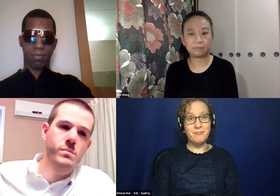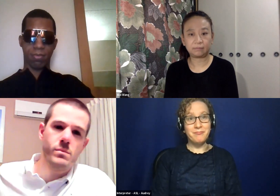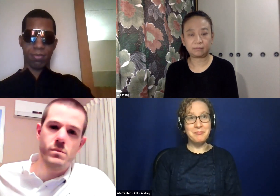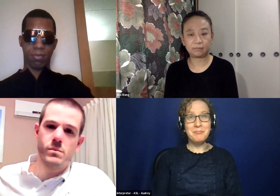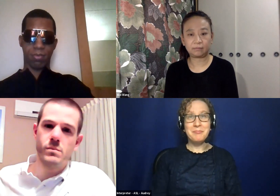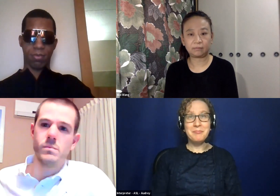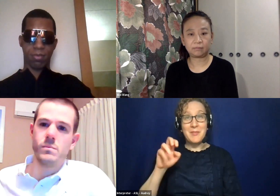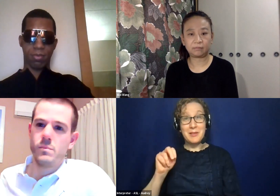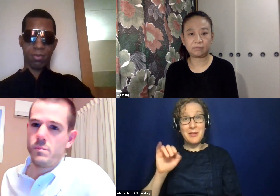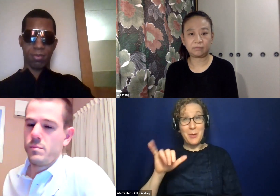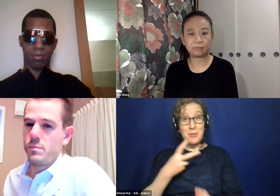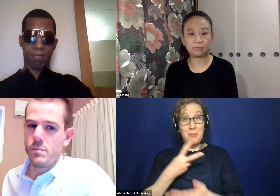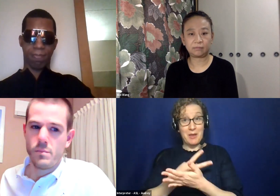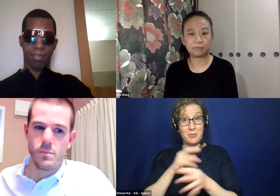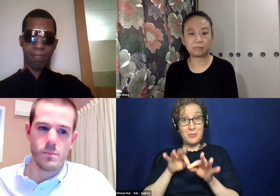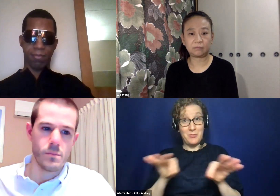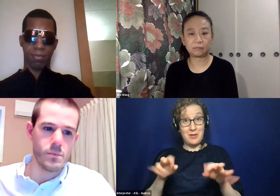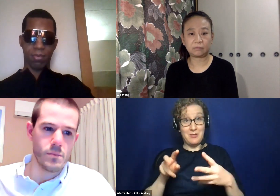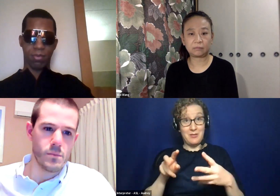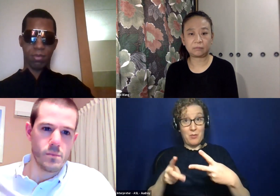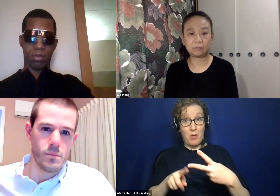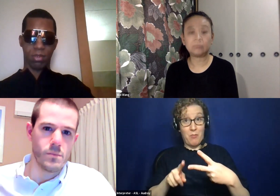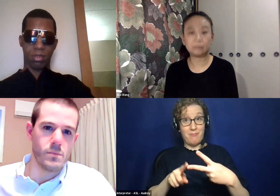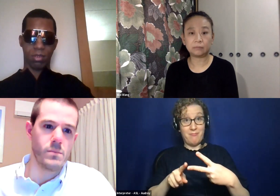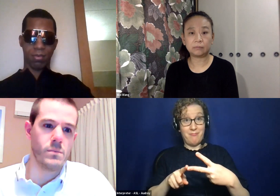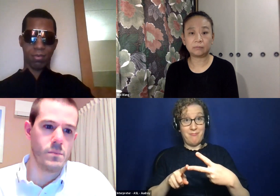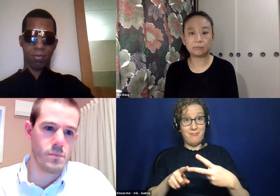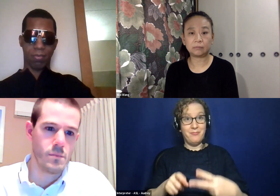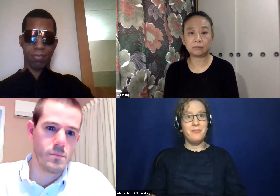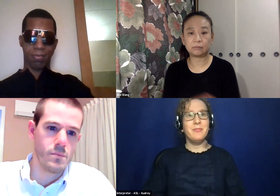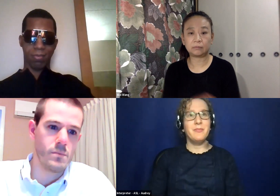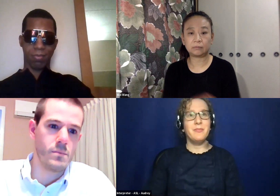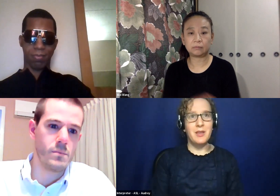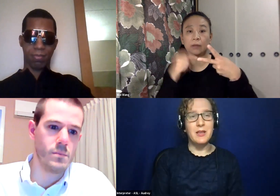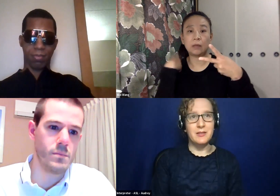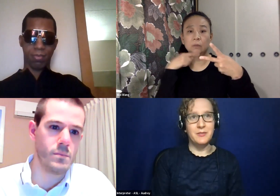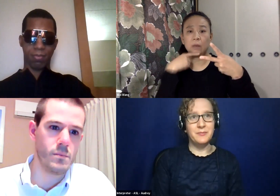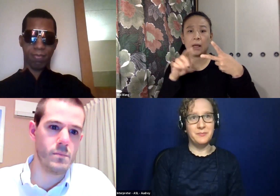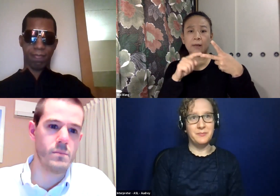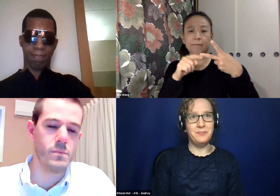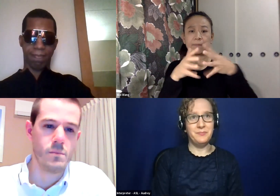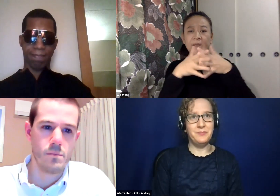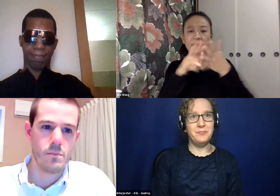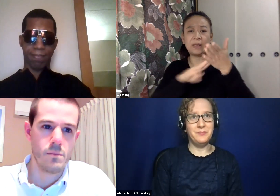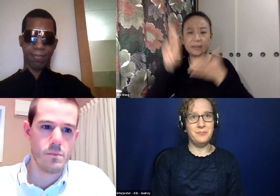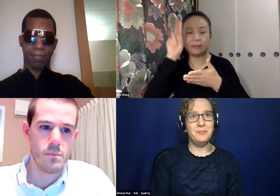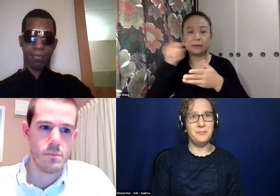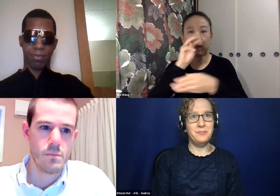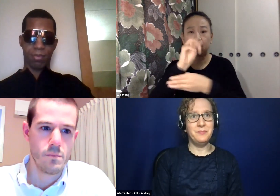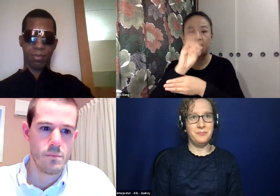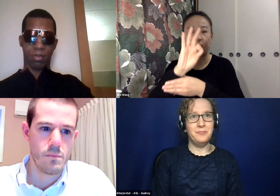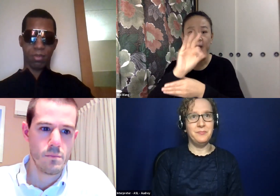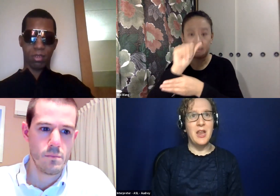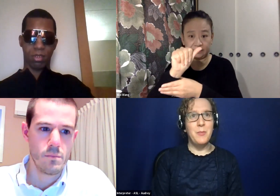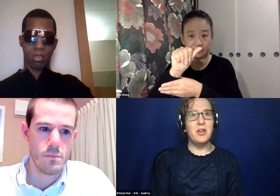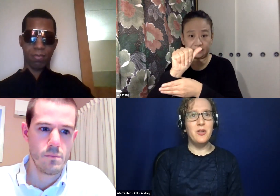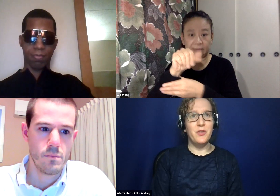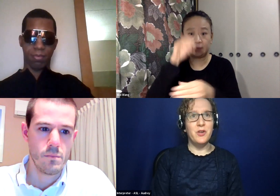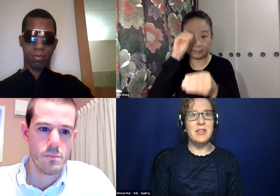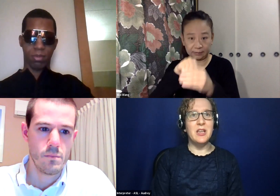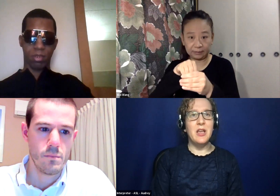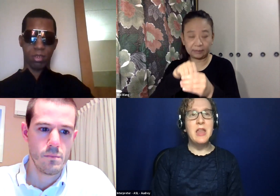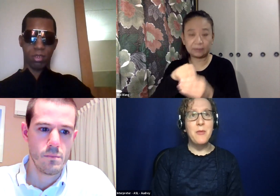was a Master's degree. >> WEI WANG: Yes. At American University,